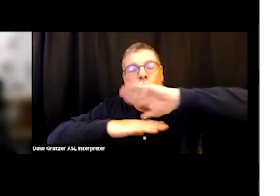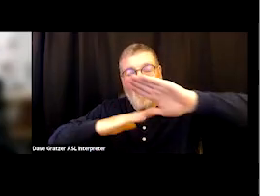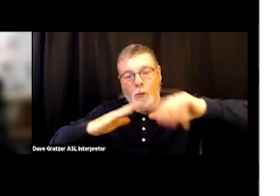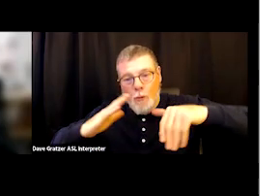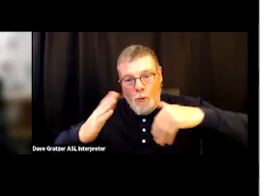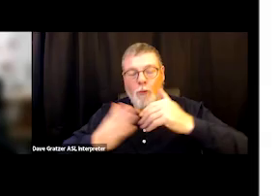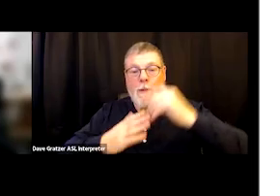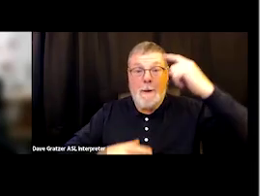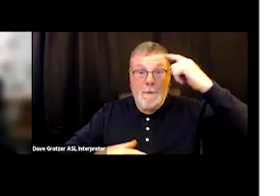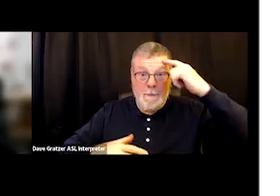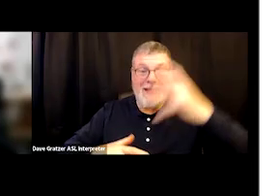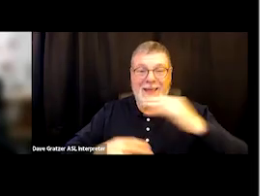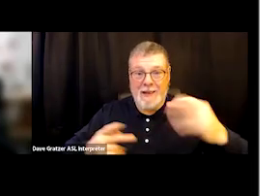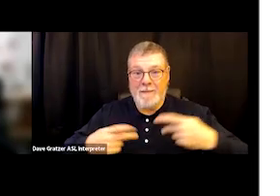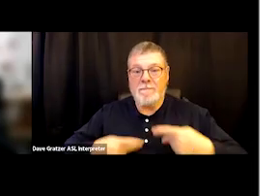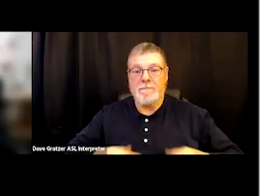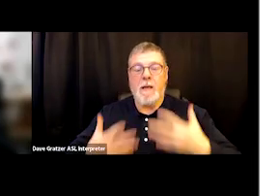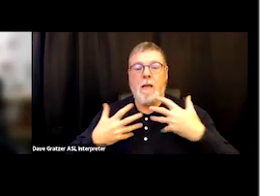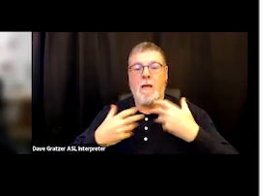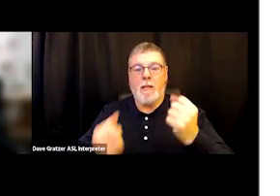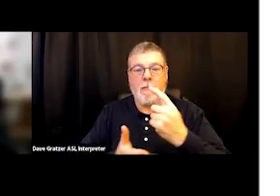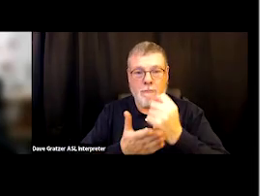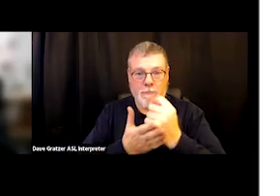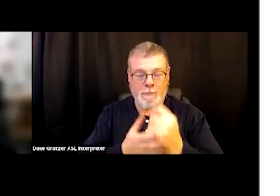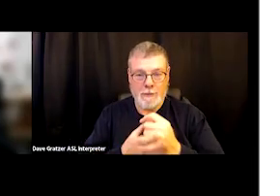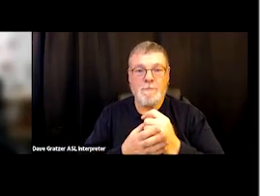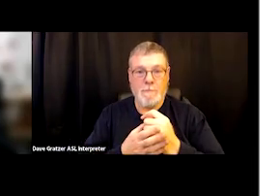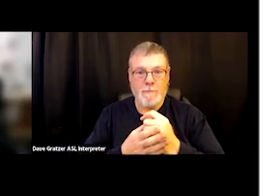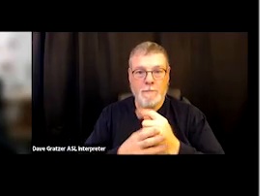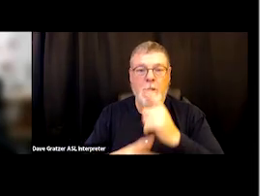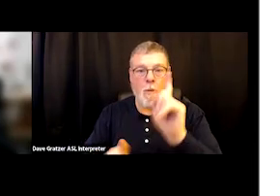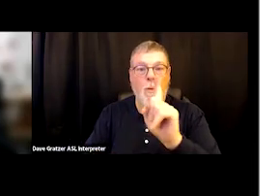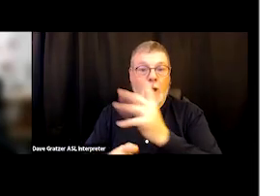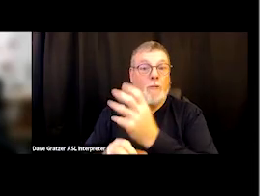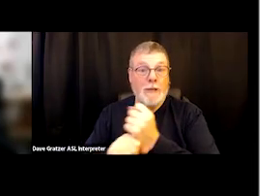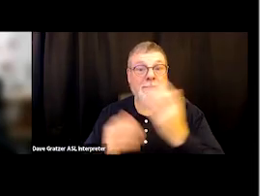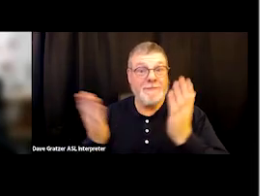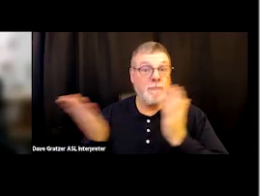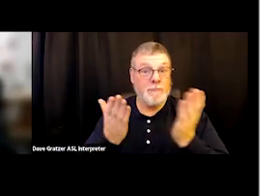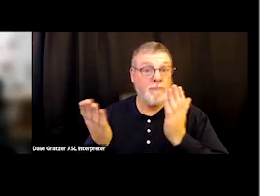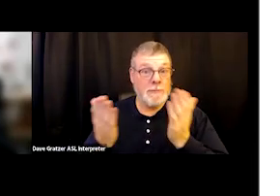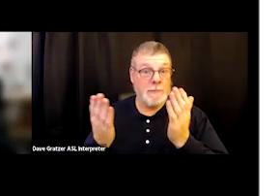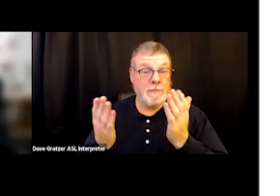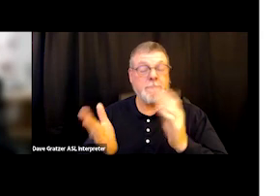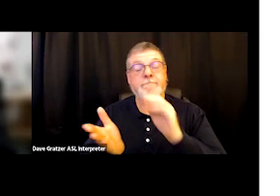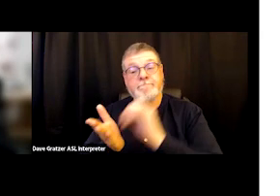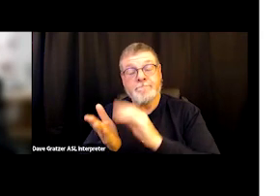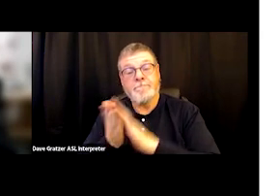mental and physical health treatment provider that the applicant has seen. Indicate in the remarks section